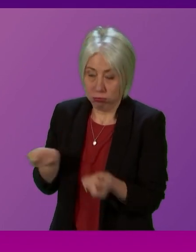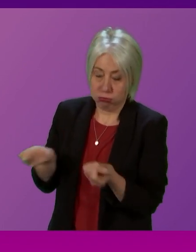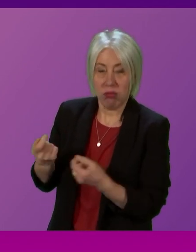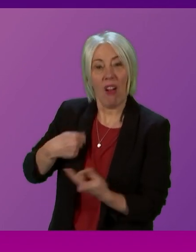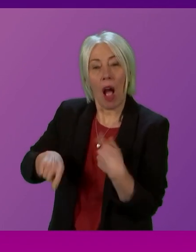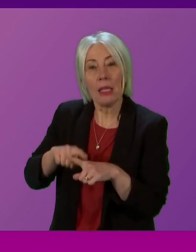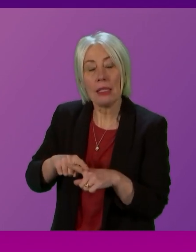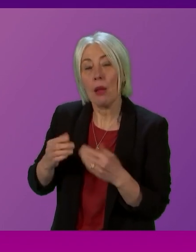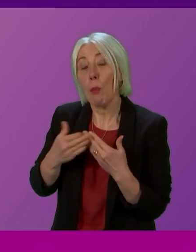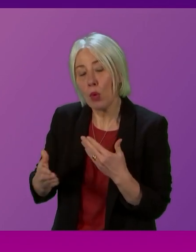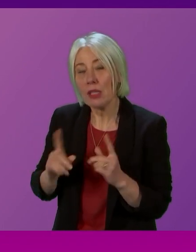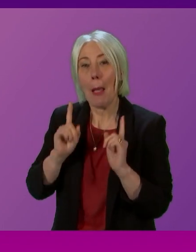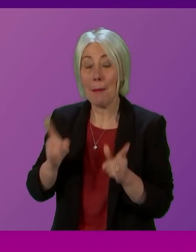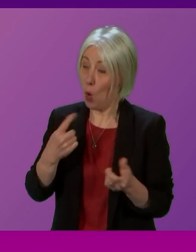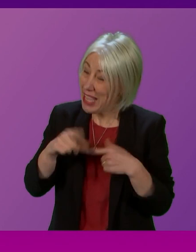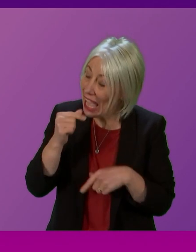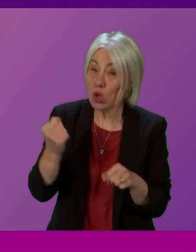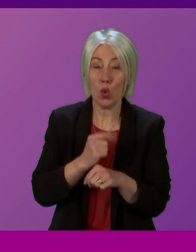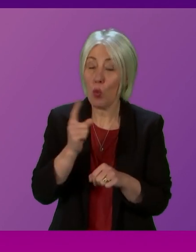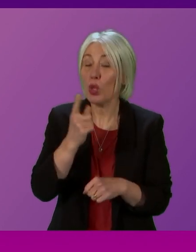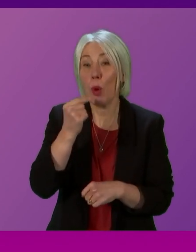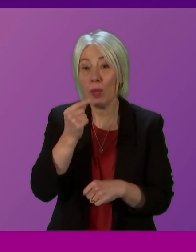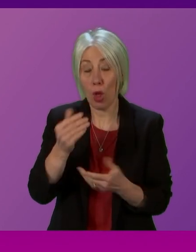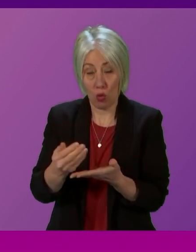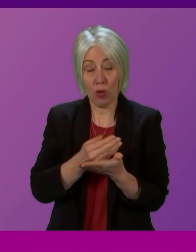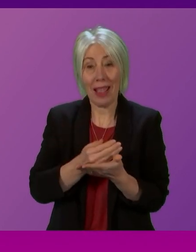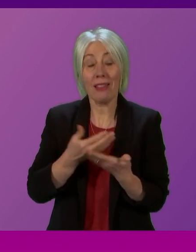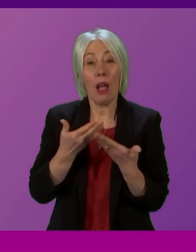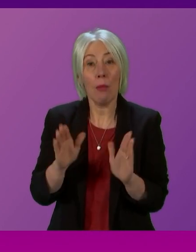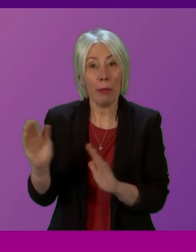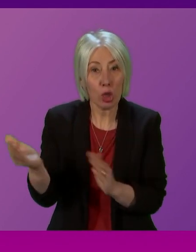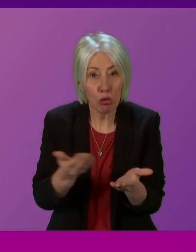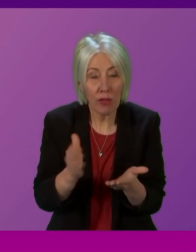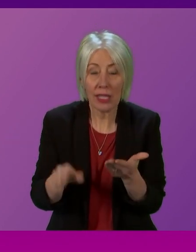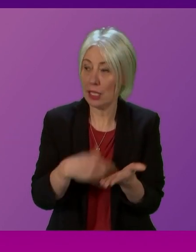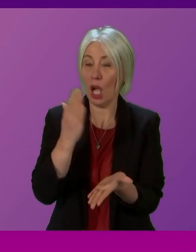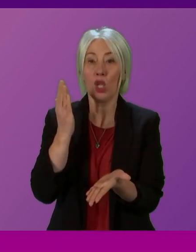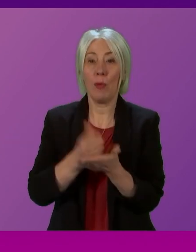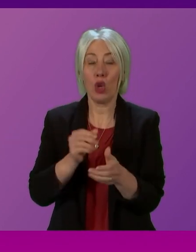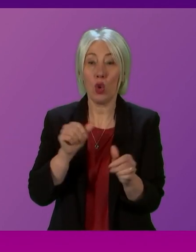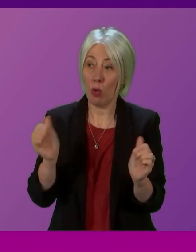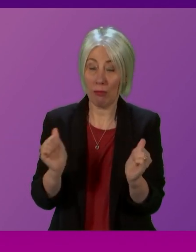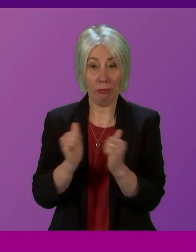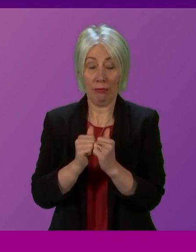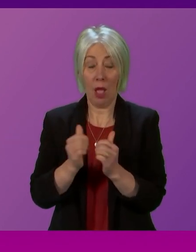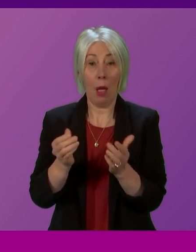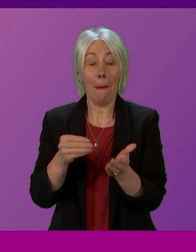but within that we are doing everything that we can do to protect public services and secure the fairest possible pay deals for the people who work in them.